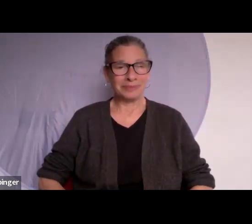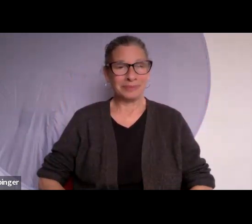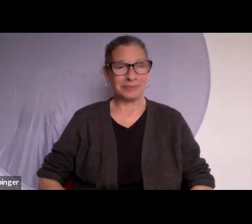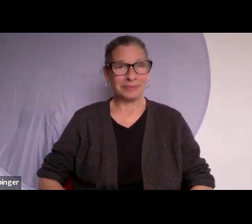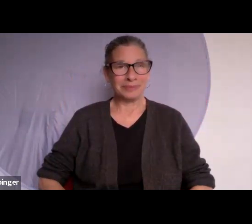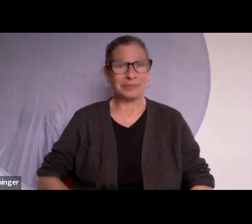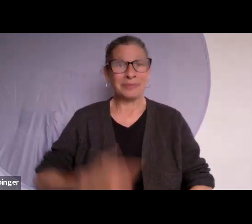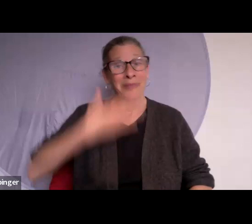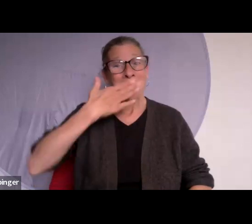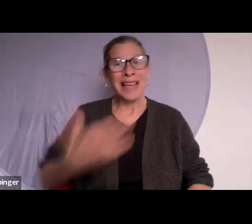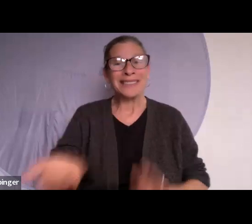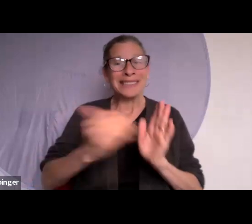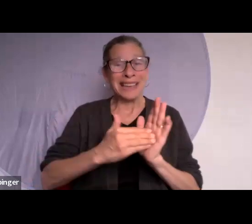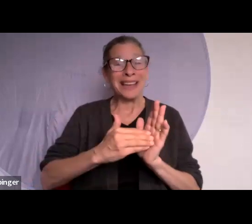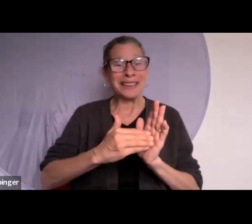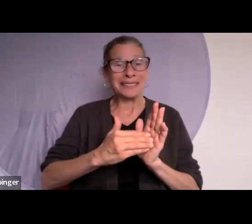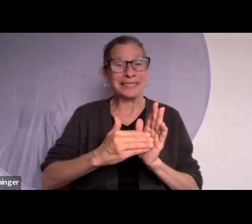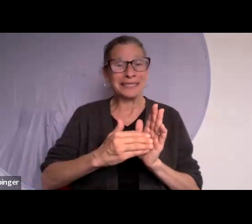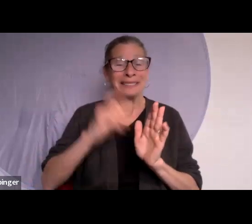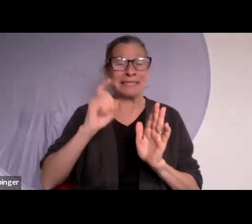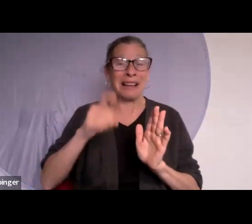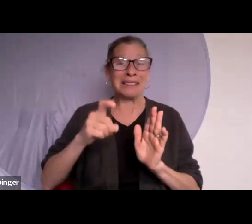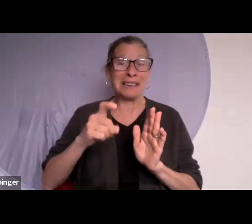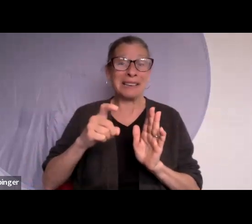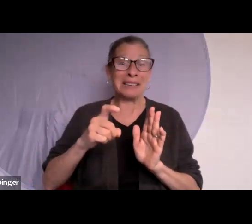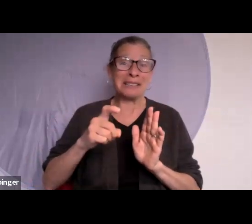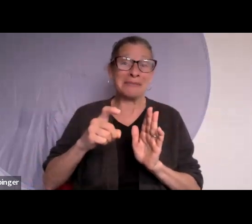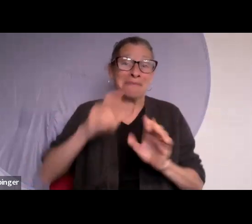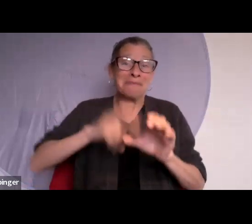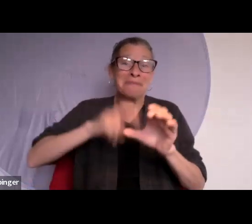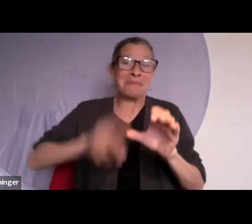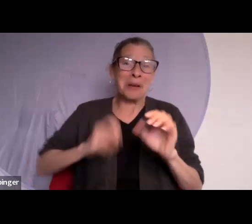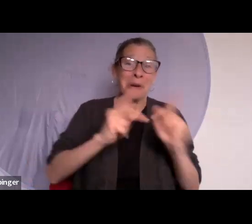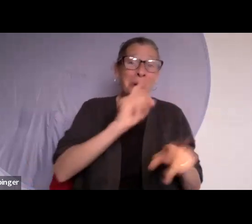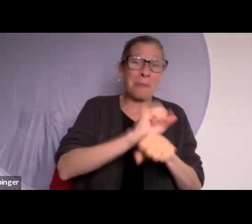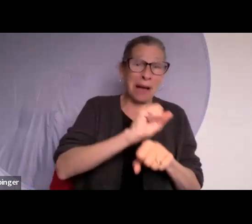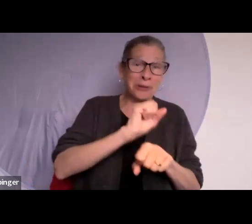Thanks again, everybody. I have to move on with my workday. But I do appreciate you taking the time to talk with me. Listen to